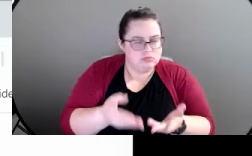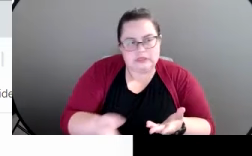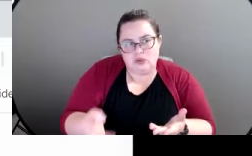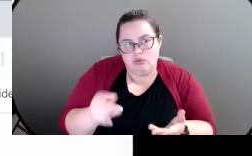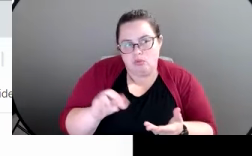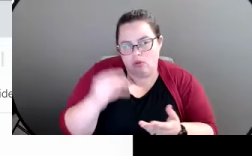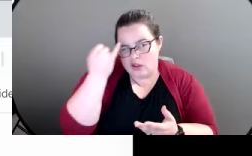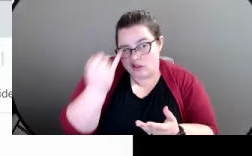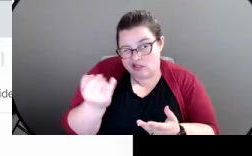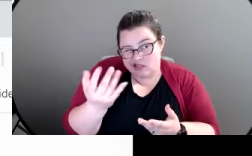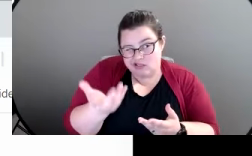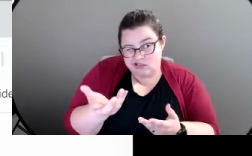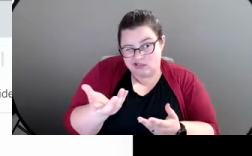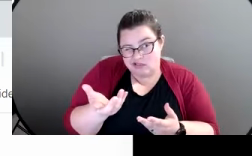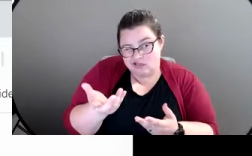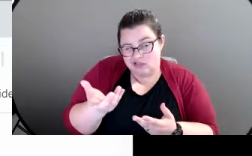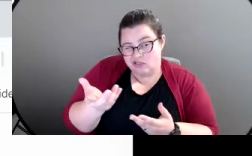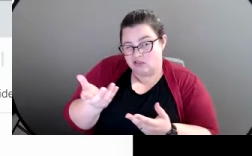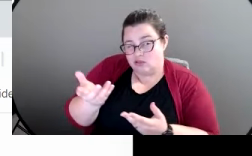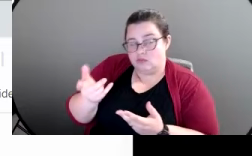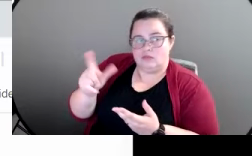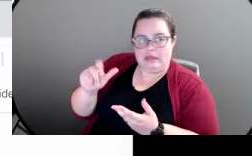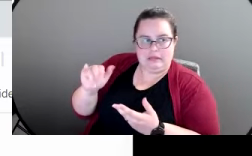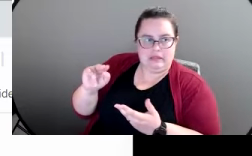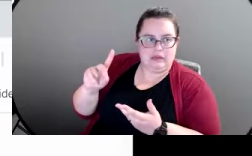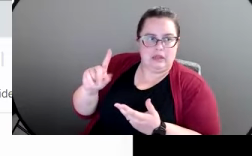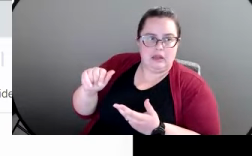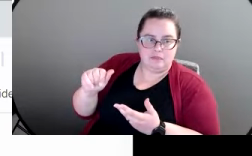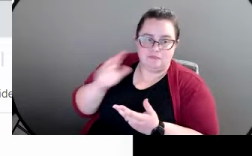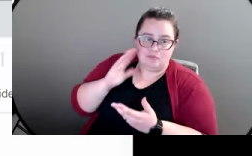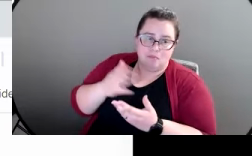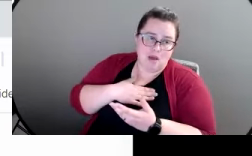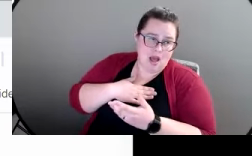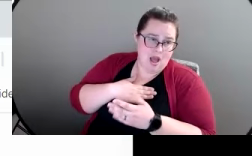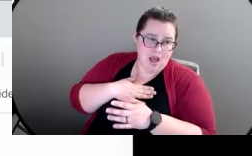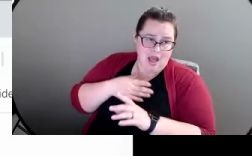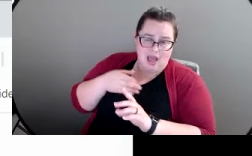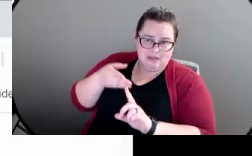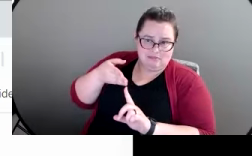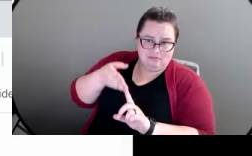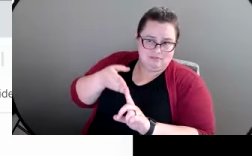My go to would be skills commons because it has a variety of resources.